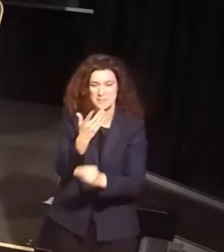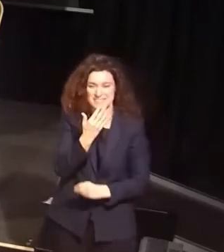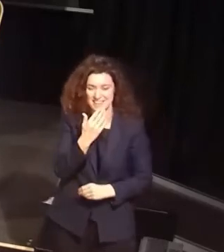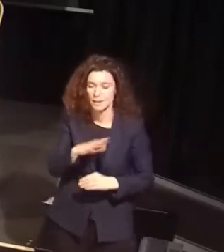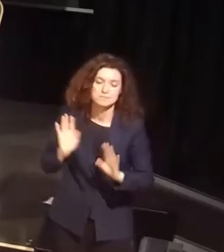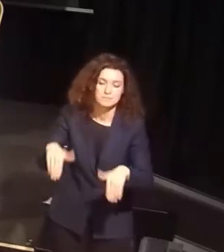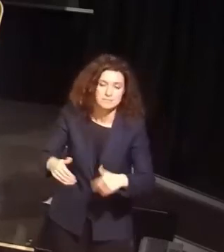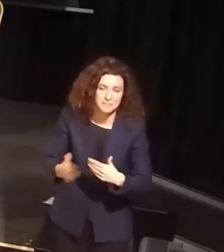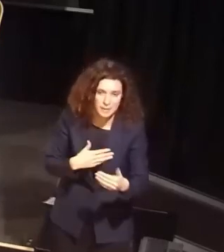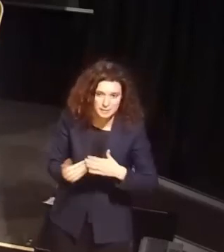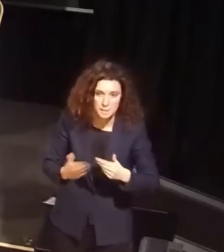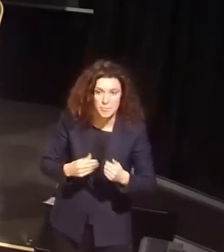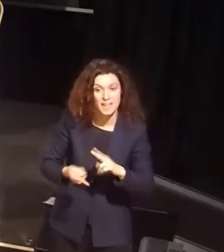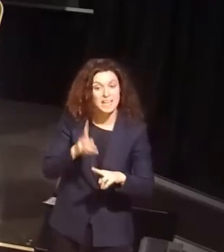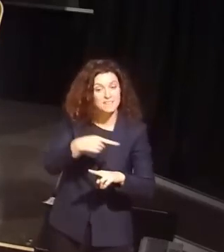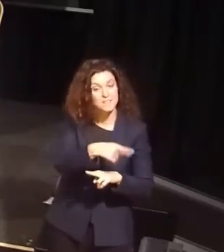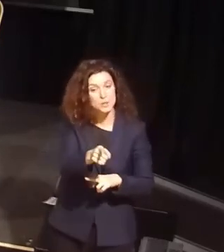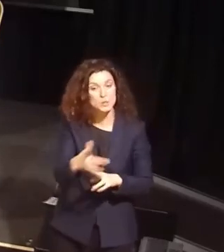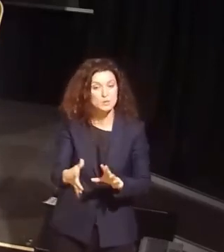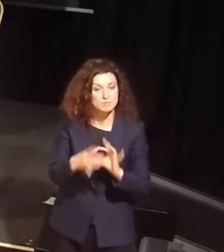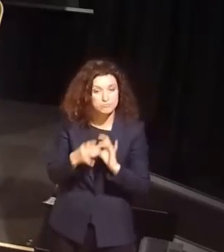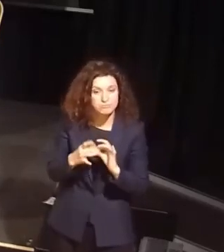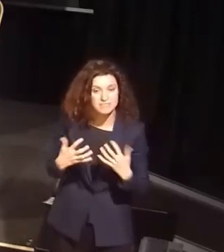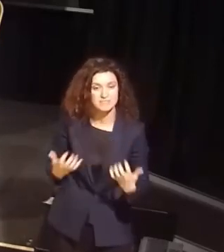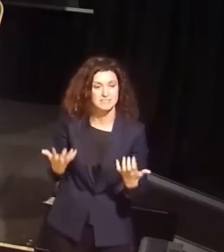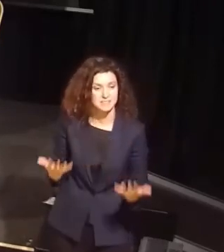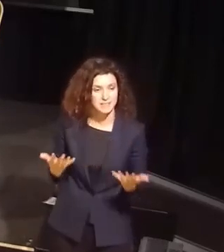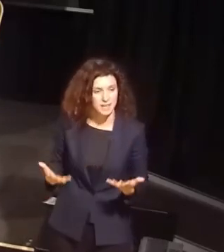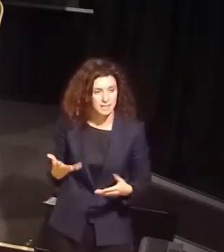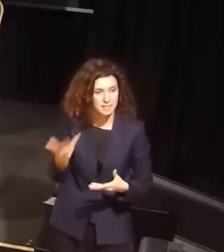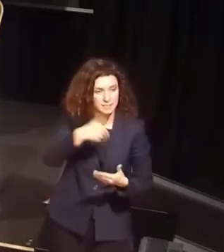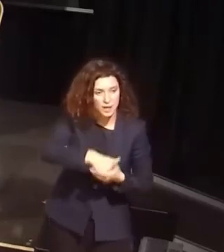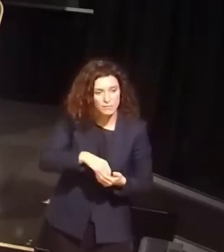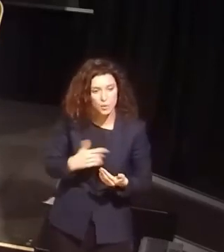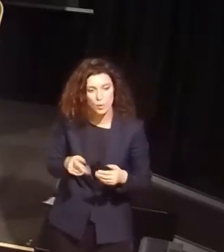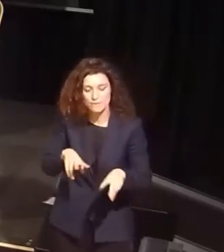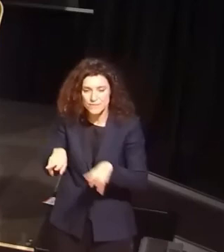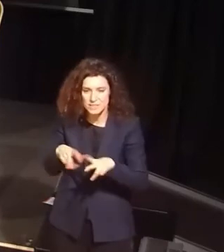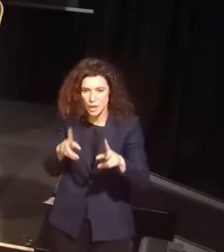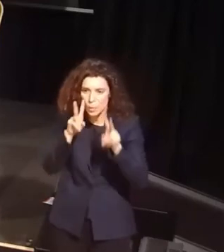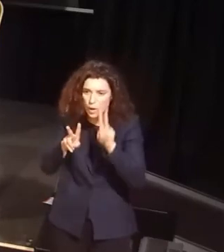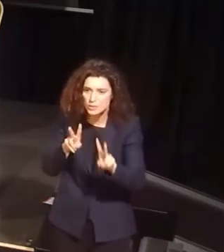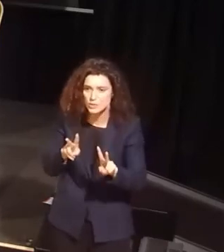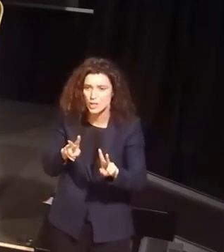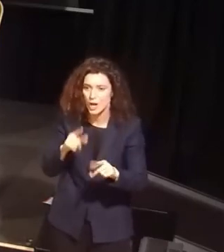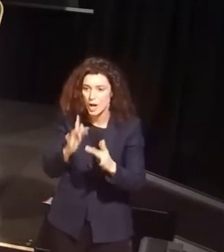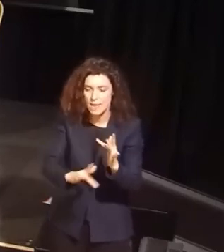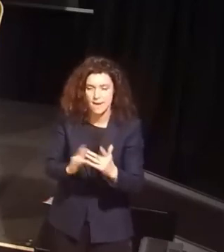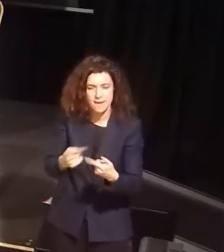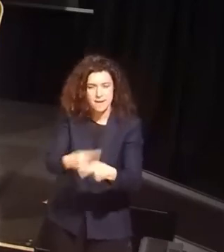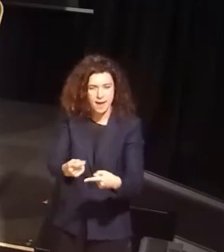If you've engaged this far in just this day, or any other videos that you've watched online, clearly you're invested.